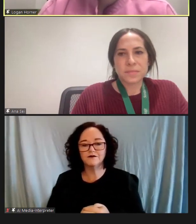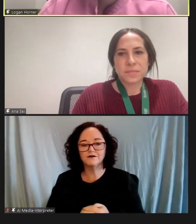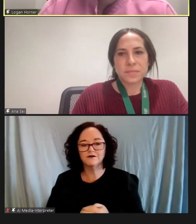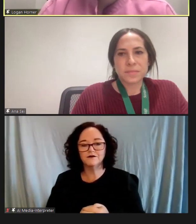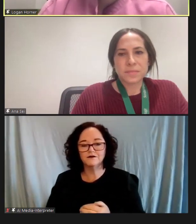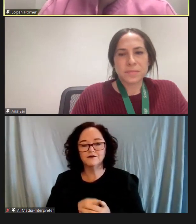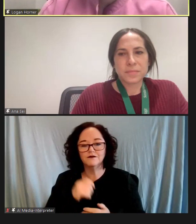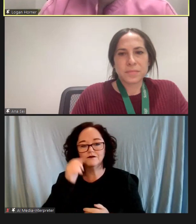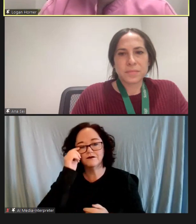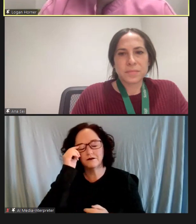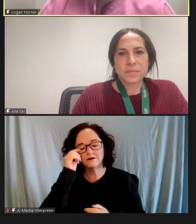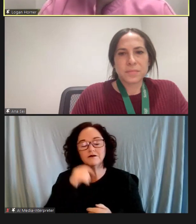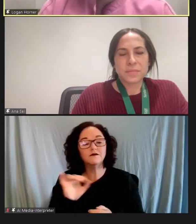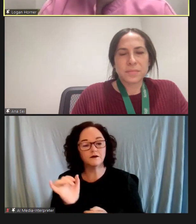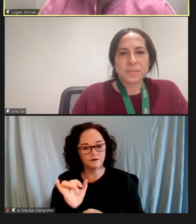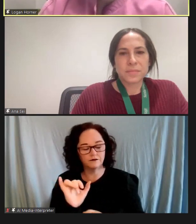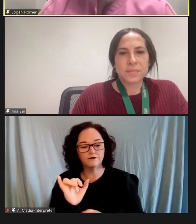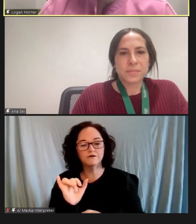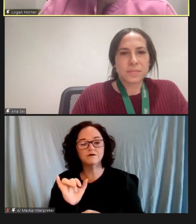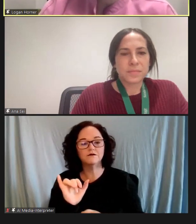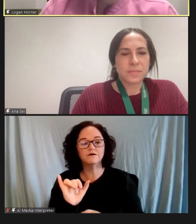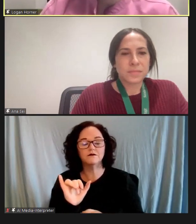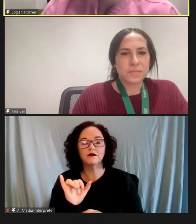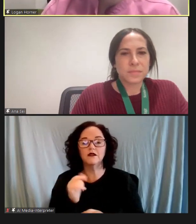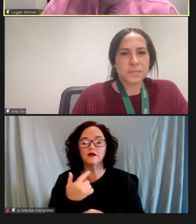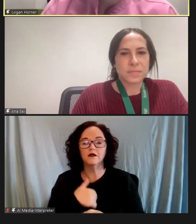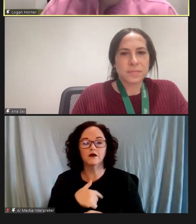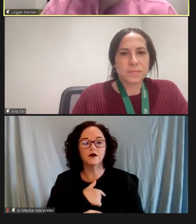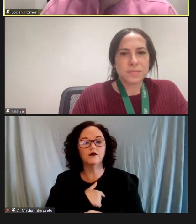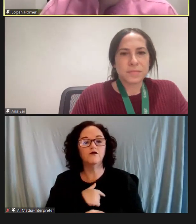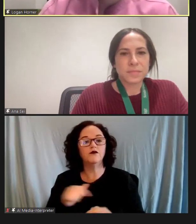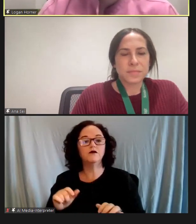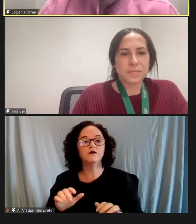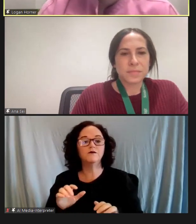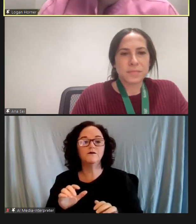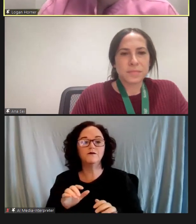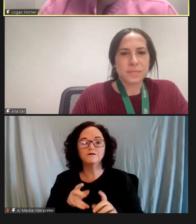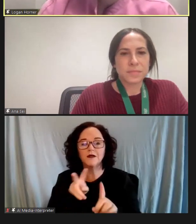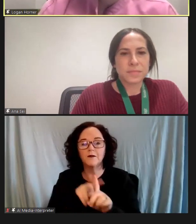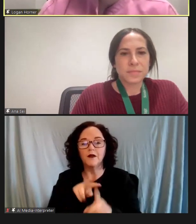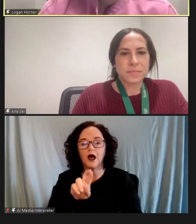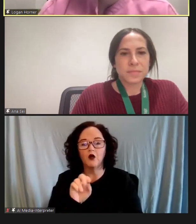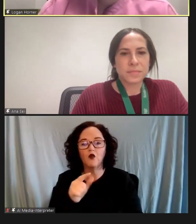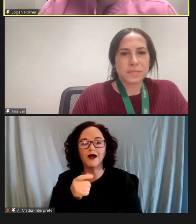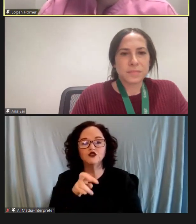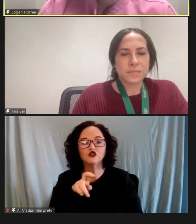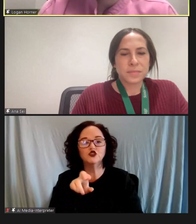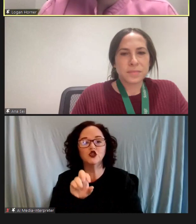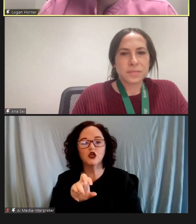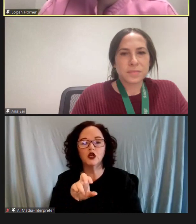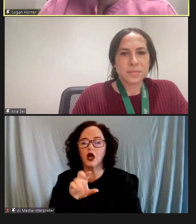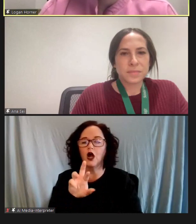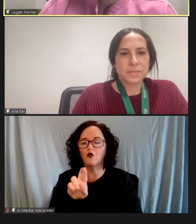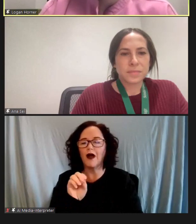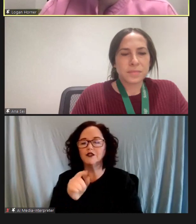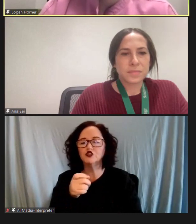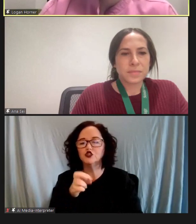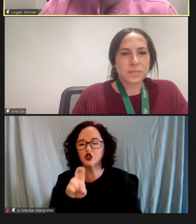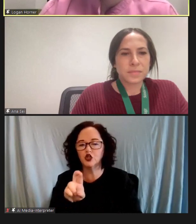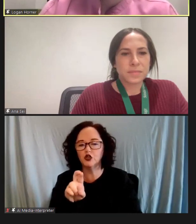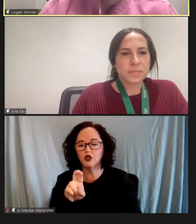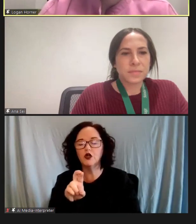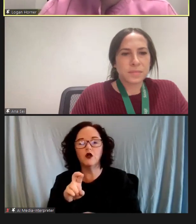started doing is putting a Roger Focus